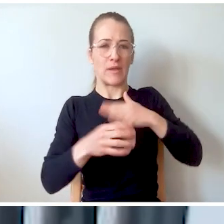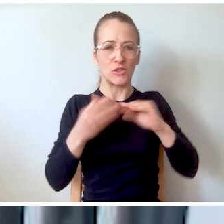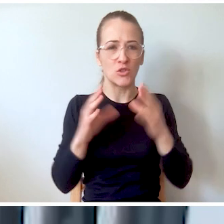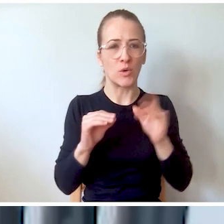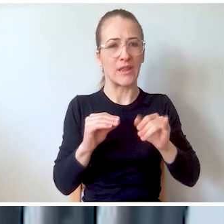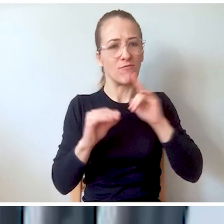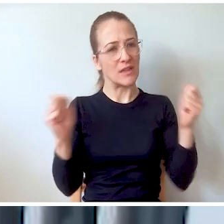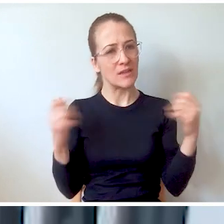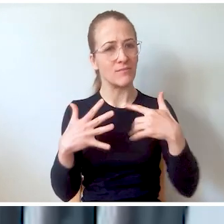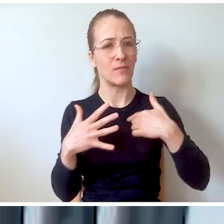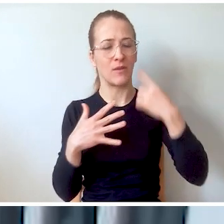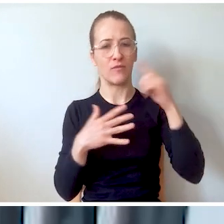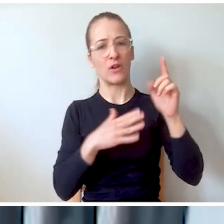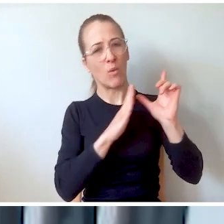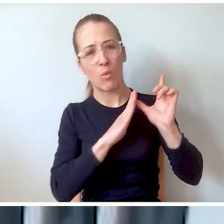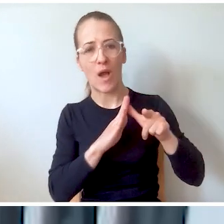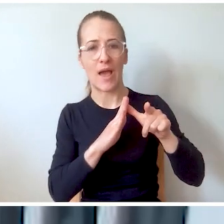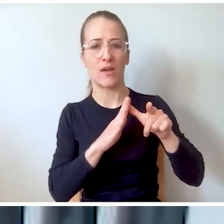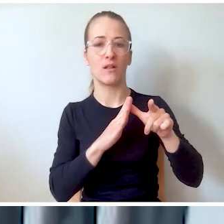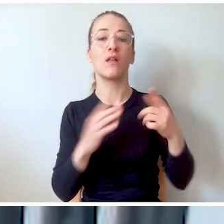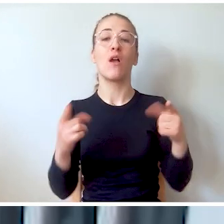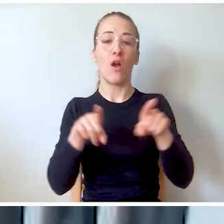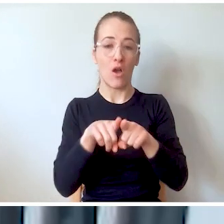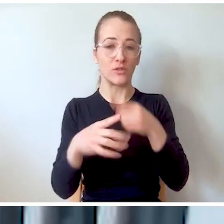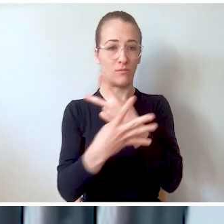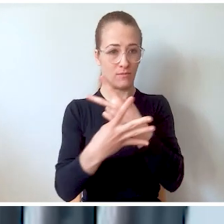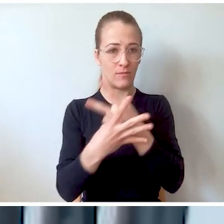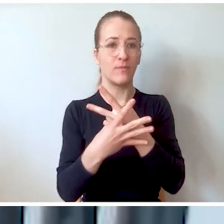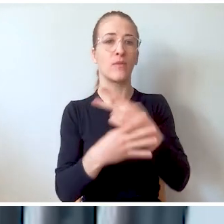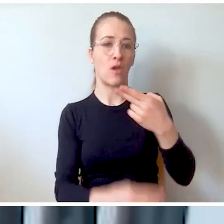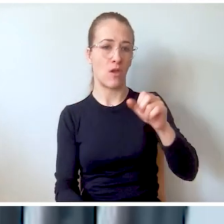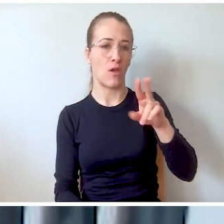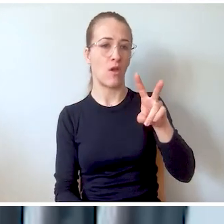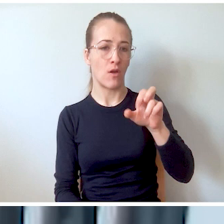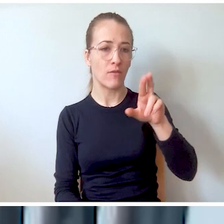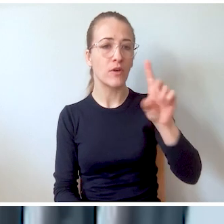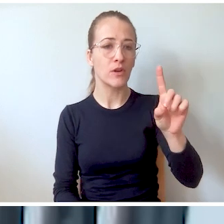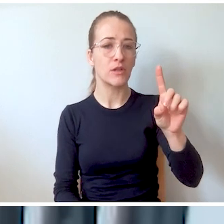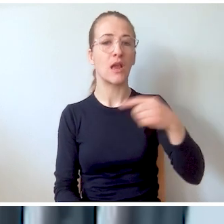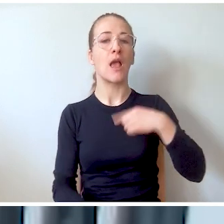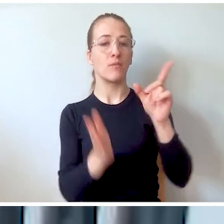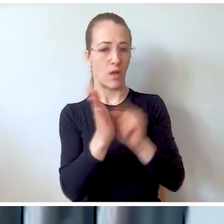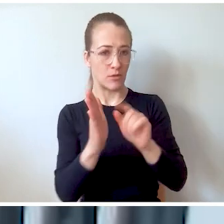And then did my master's degree also at Harvard and published a book in that duration.